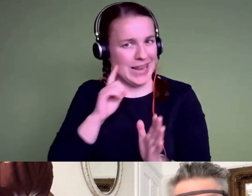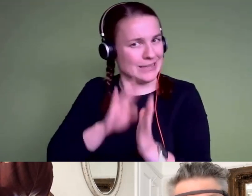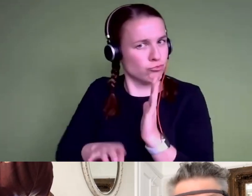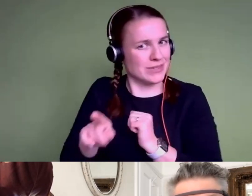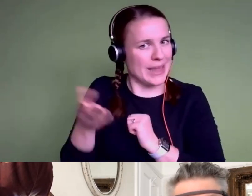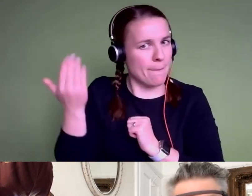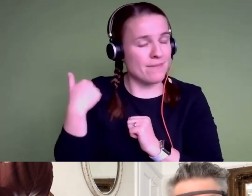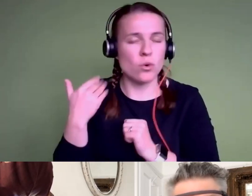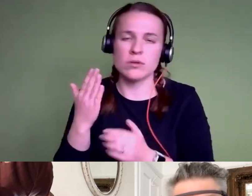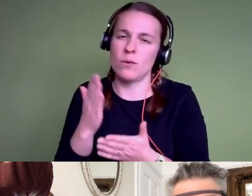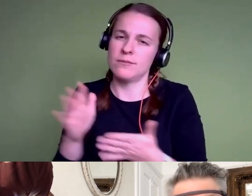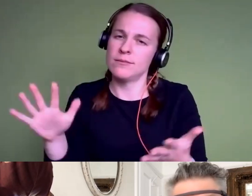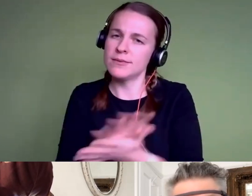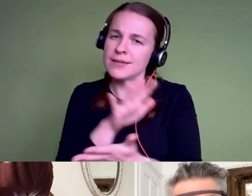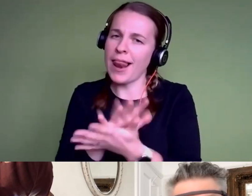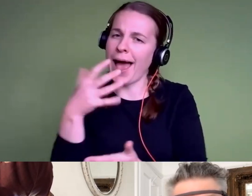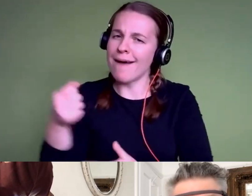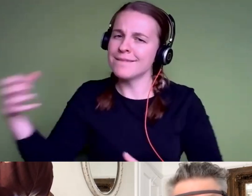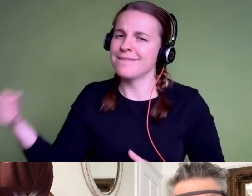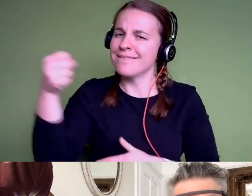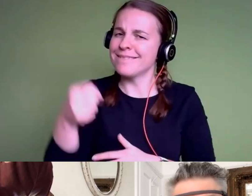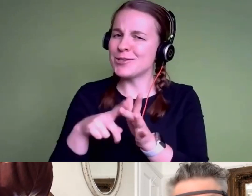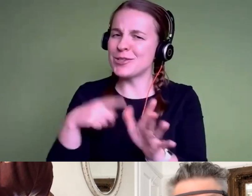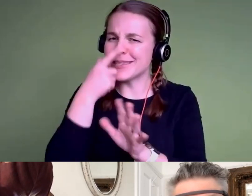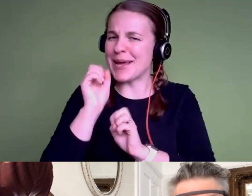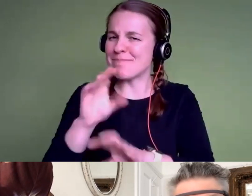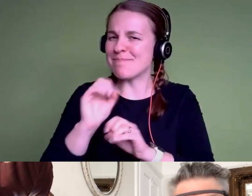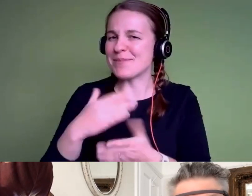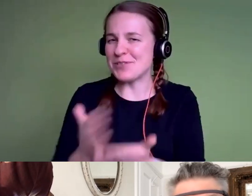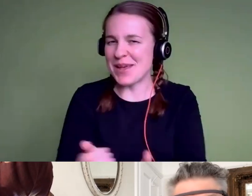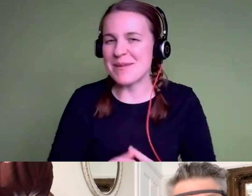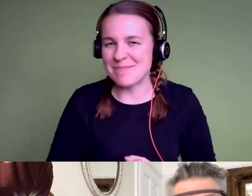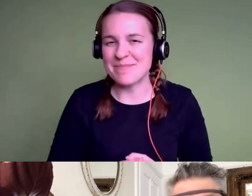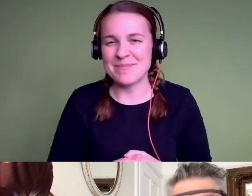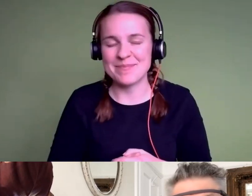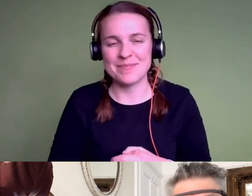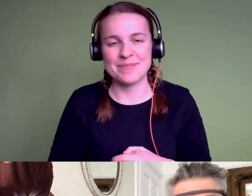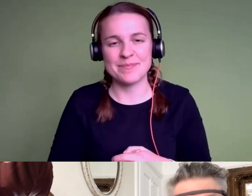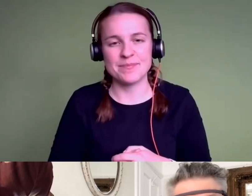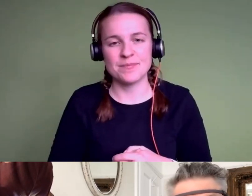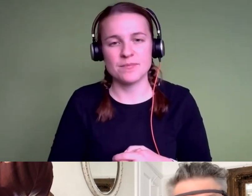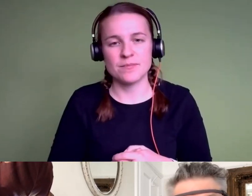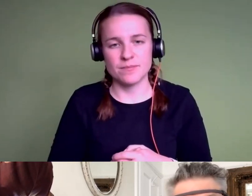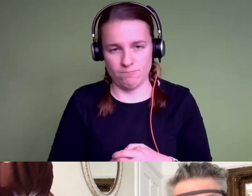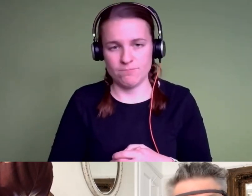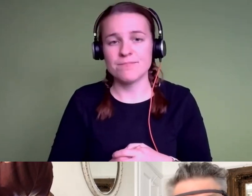something that is completely new to you as an audience